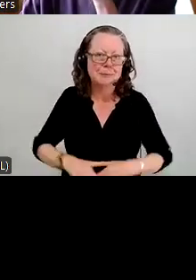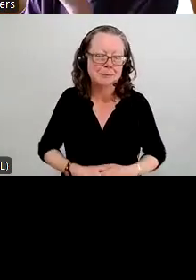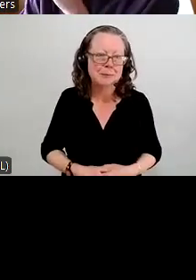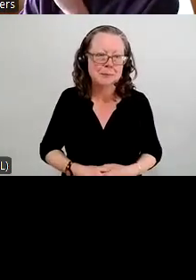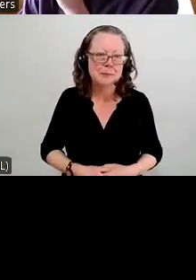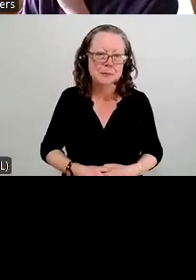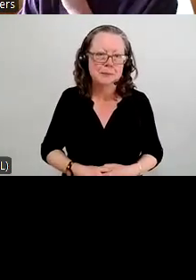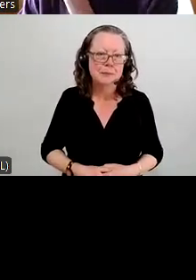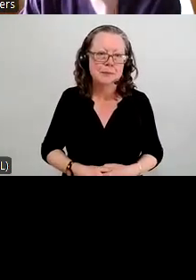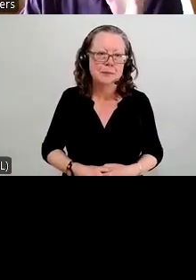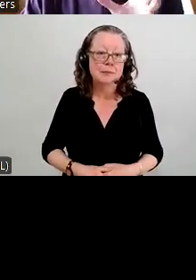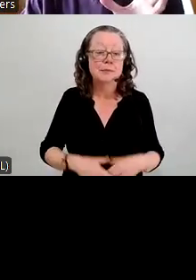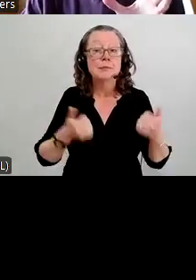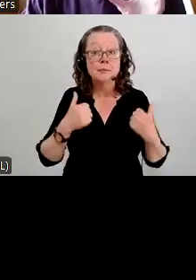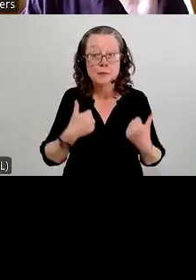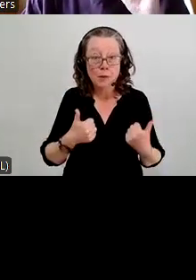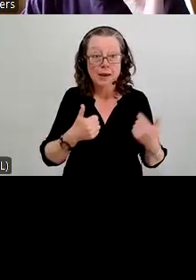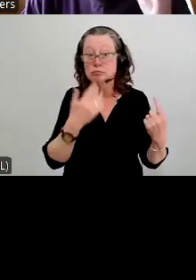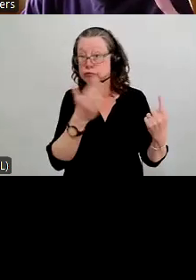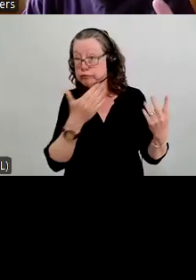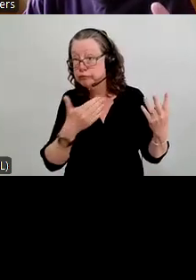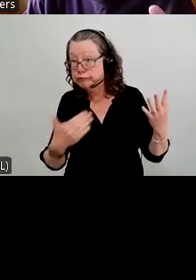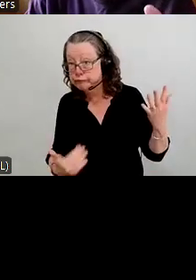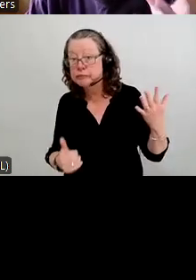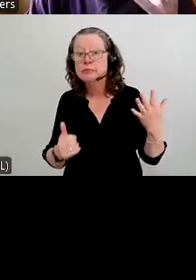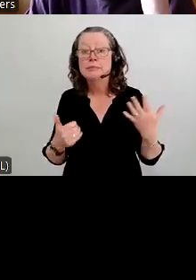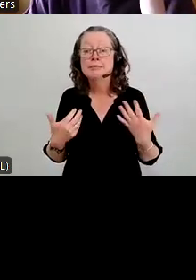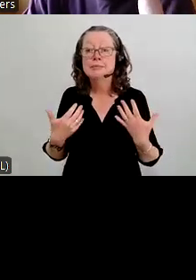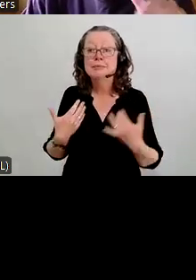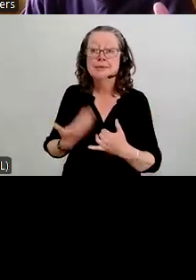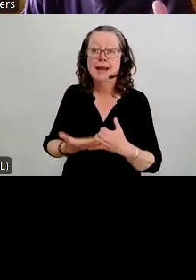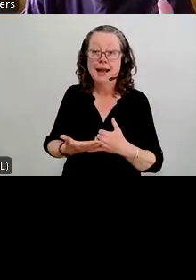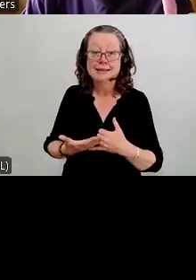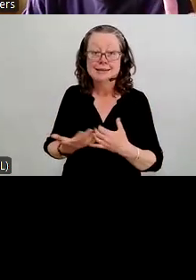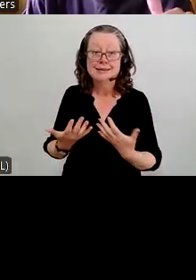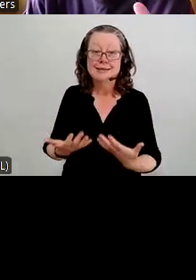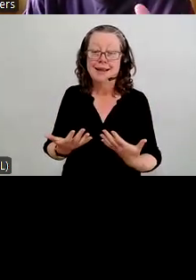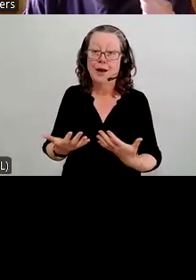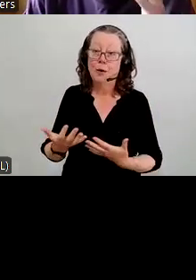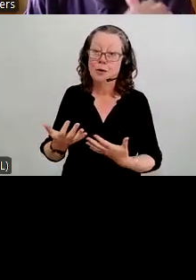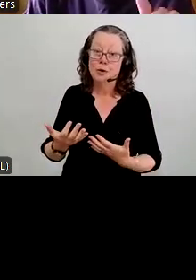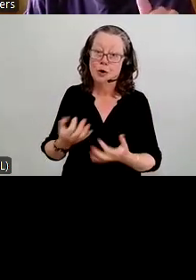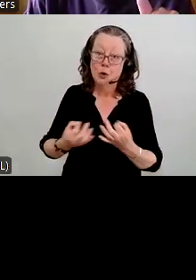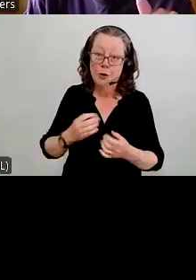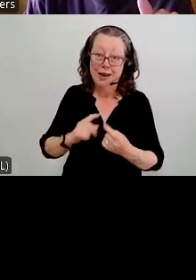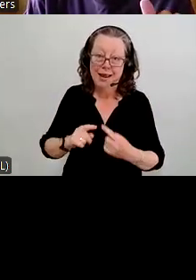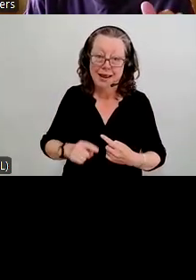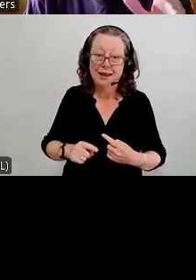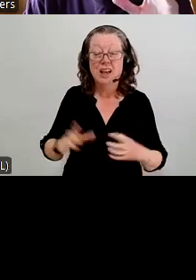We've gone through all those. This is recorded. You'll get a link to it so you can watch this back at any time.